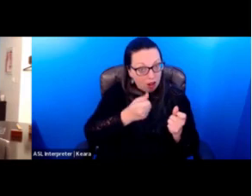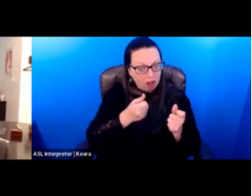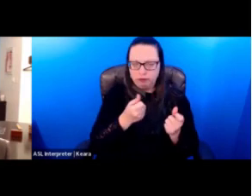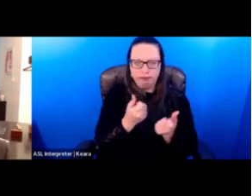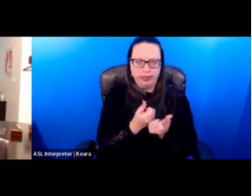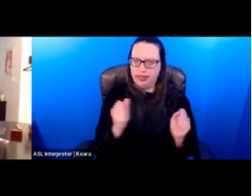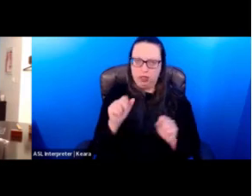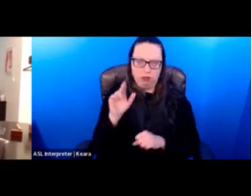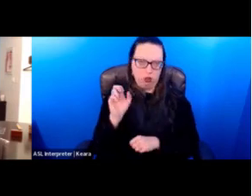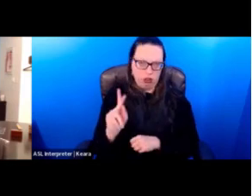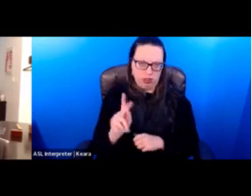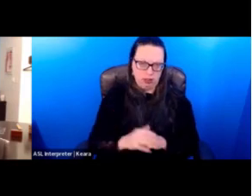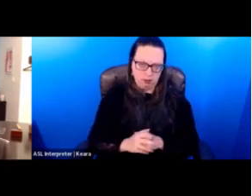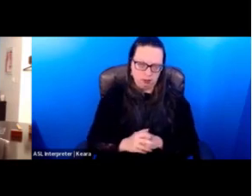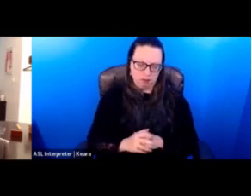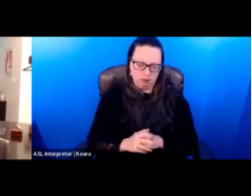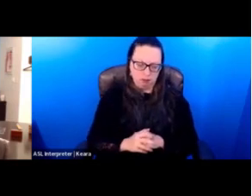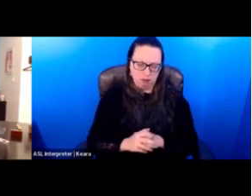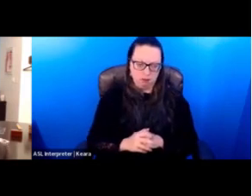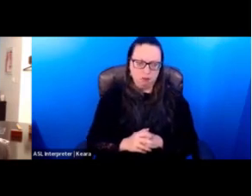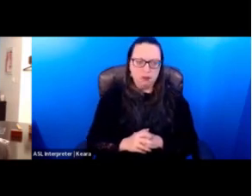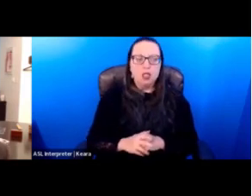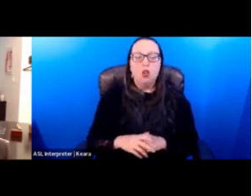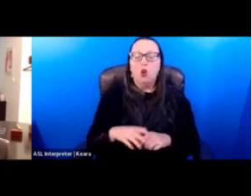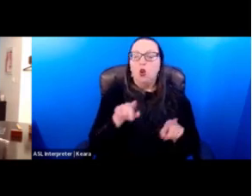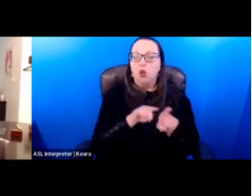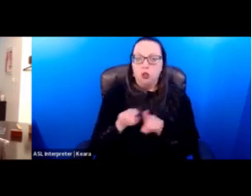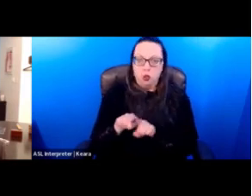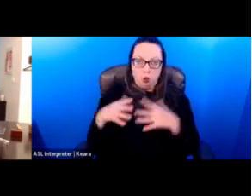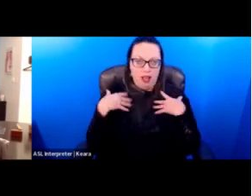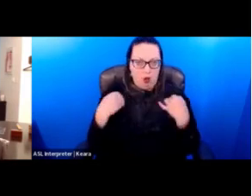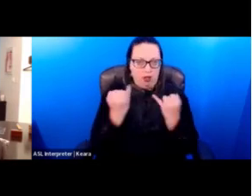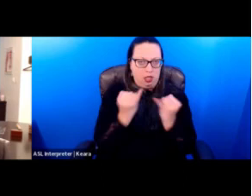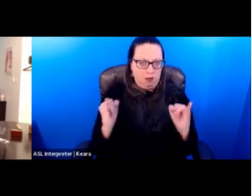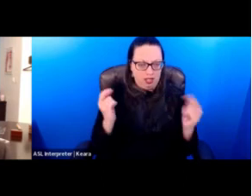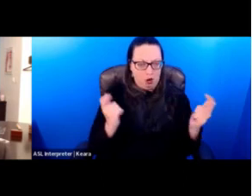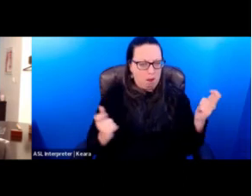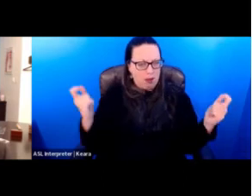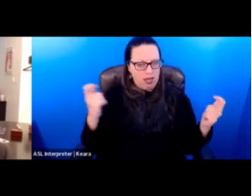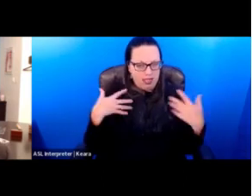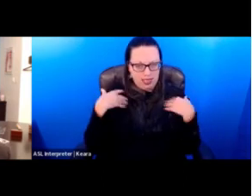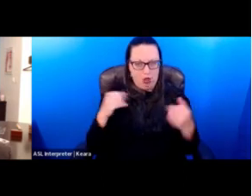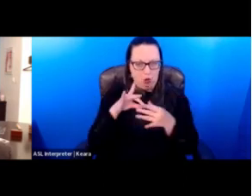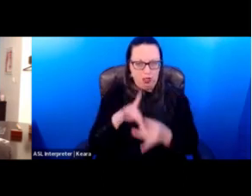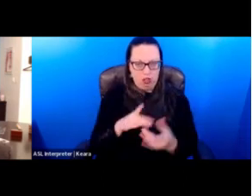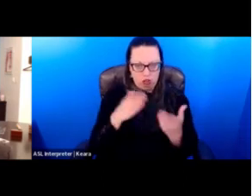Also in the area of health and independence is our largest health related service, nutrition services. And there we